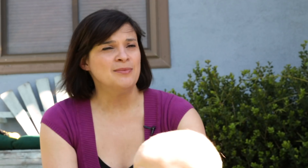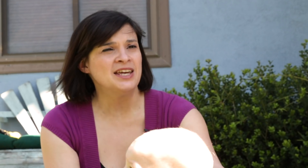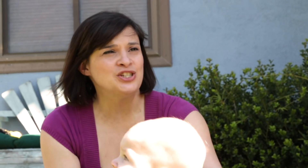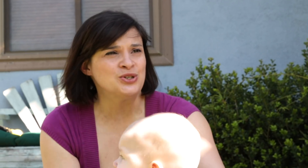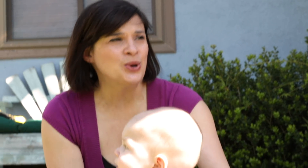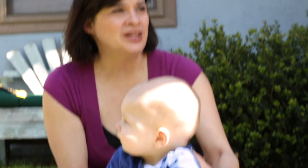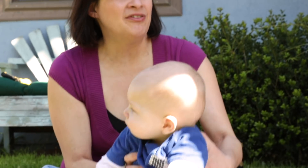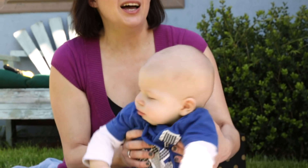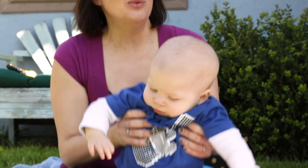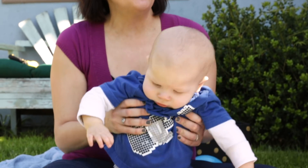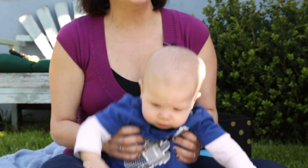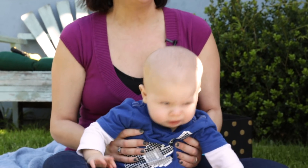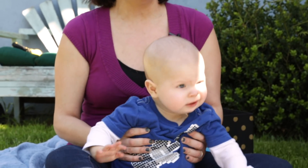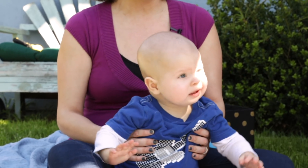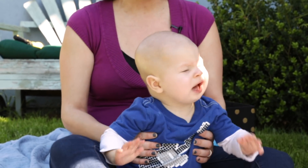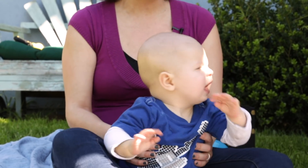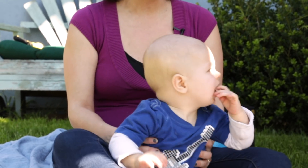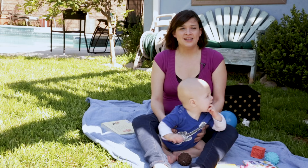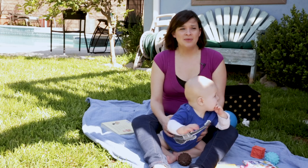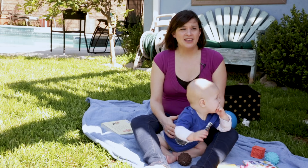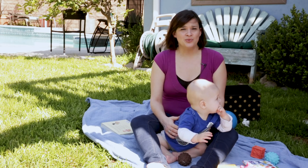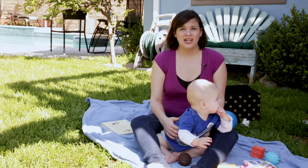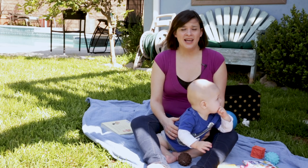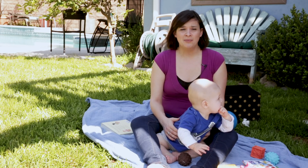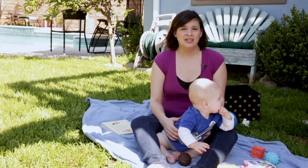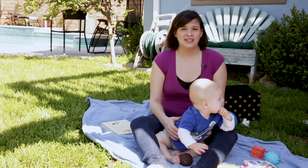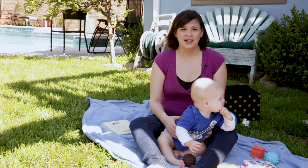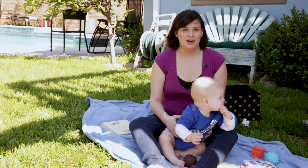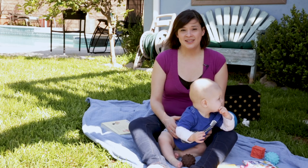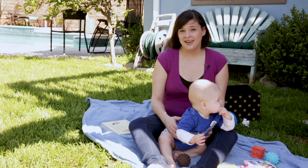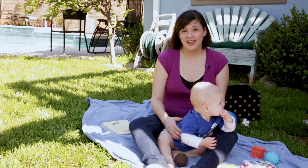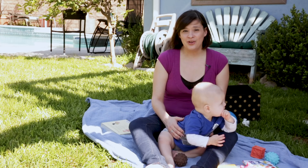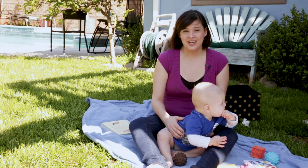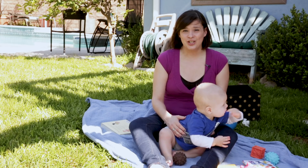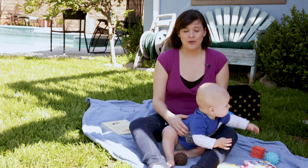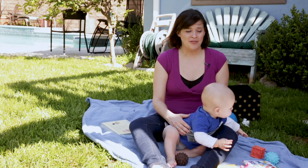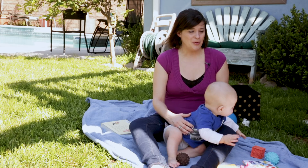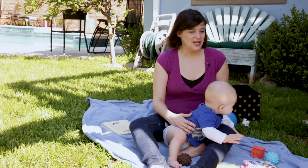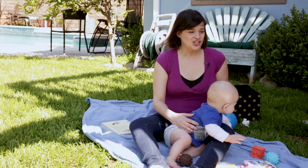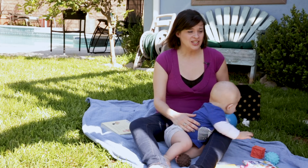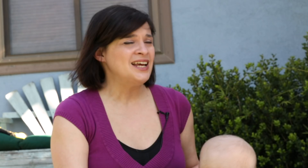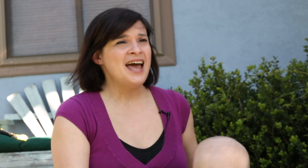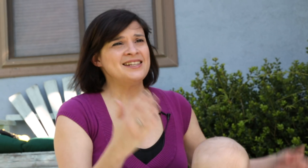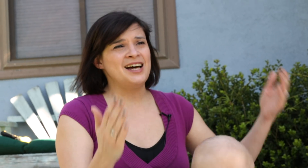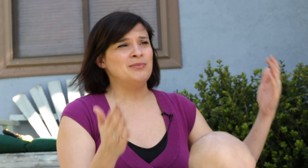Some kids do totally fine with just one working ear. Some kids rely completely on American Sign Language as their form of communication, and some lie